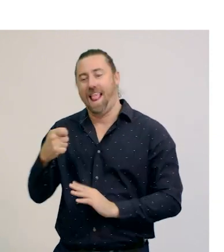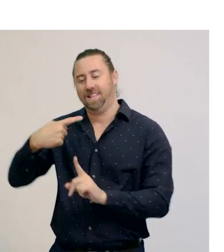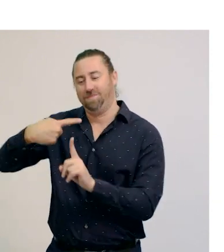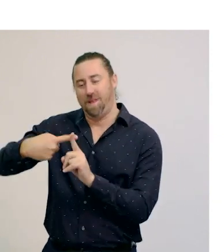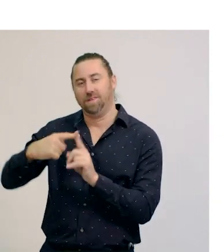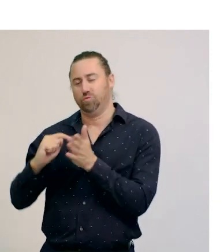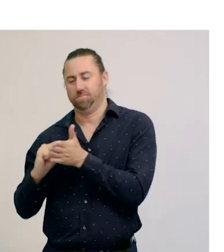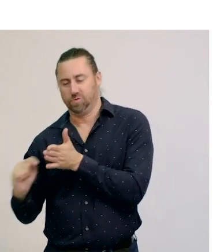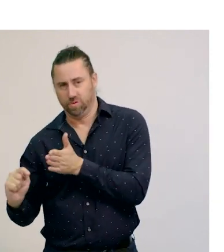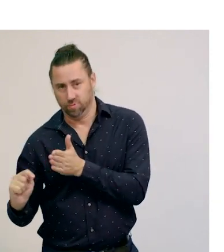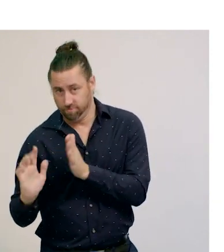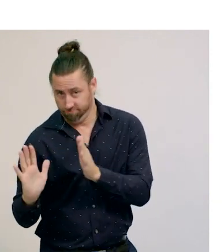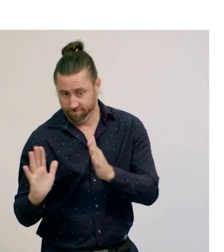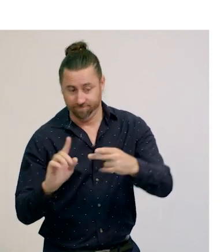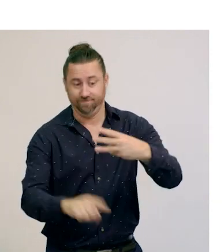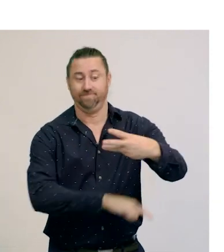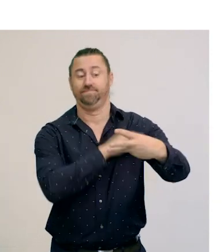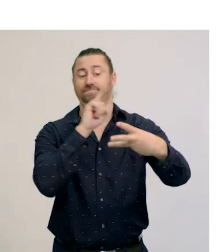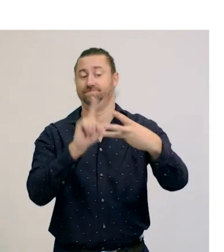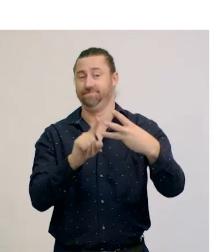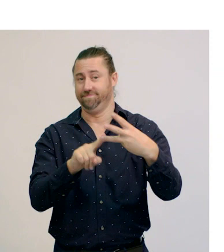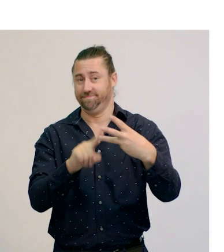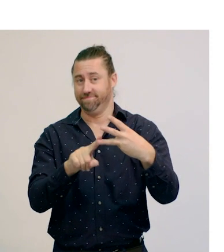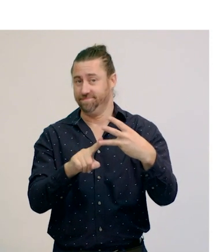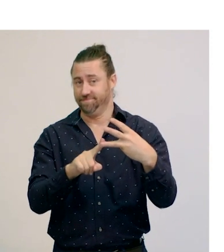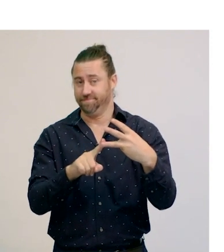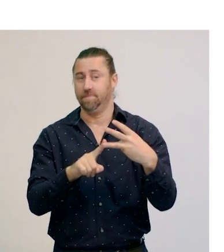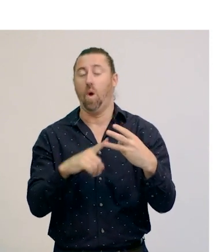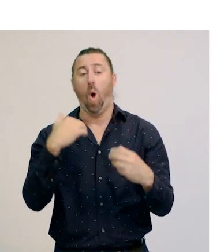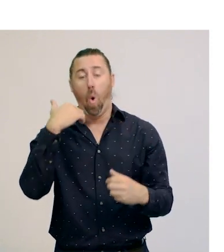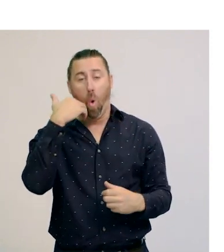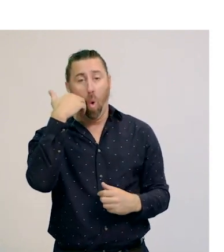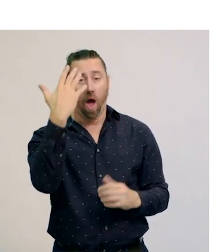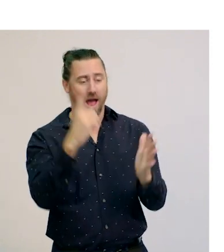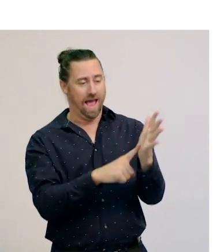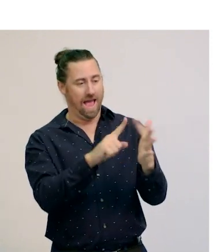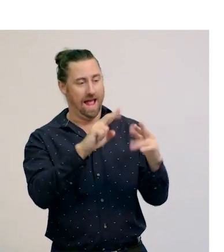The third rule is that we always work from left to right.